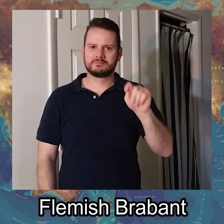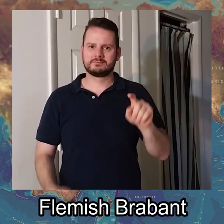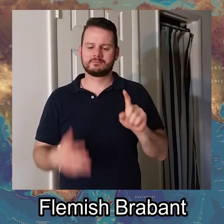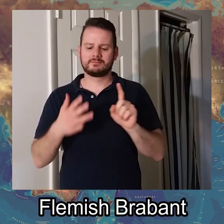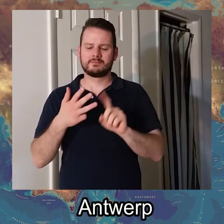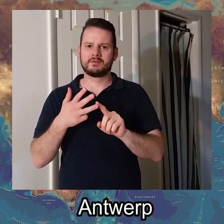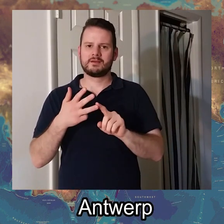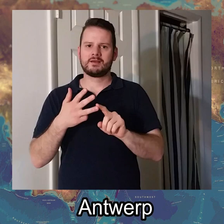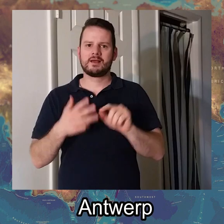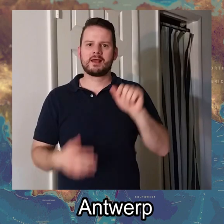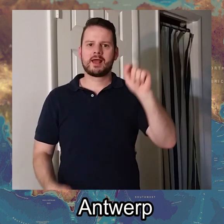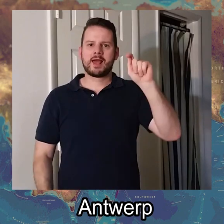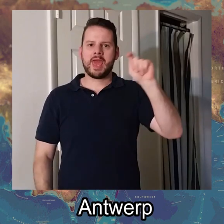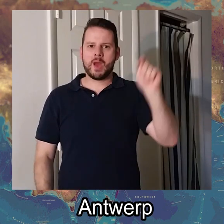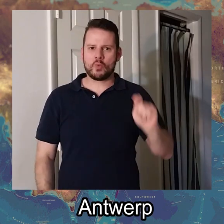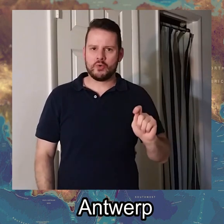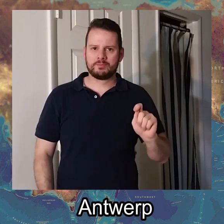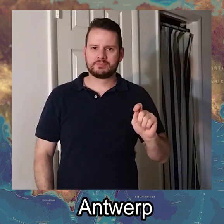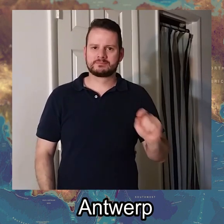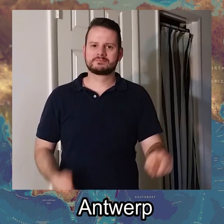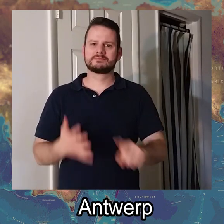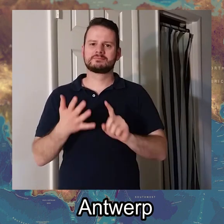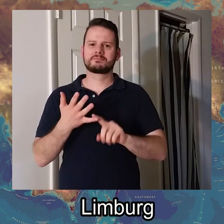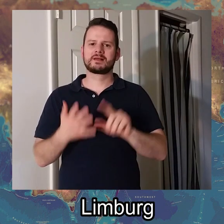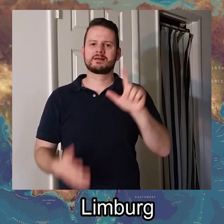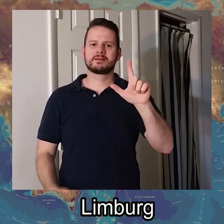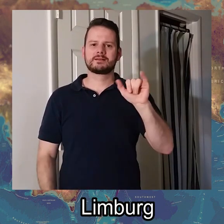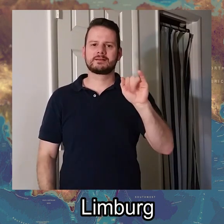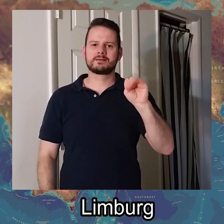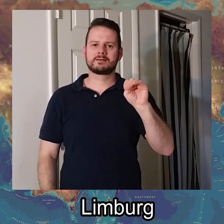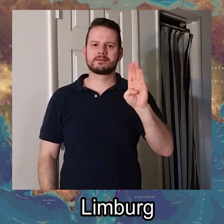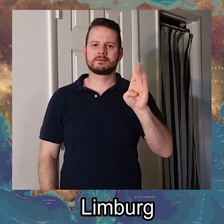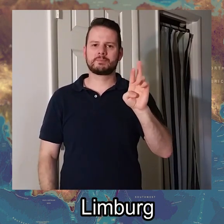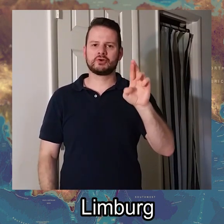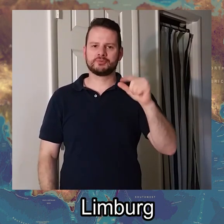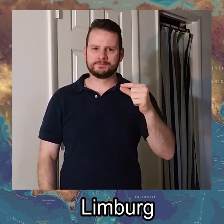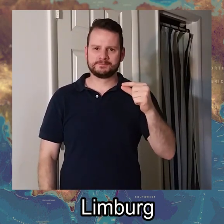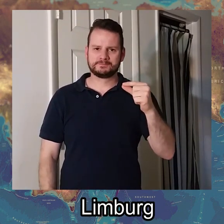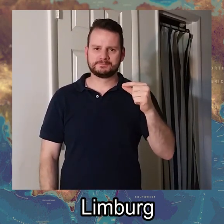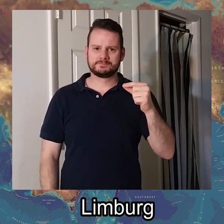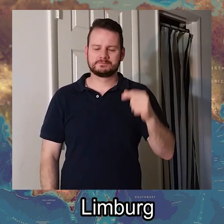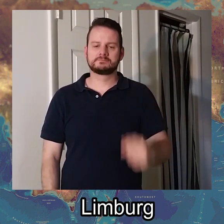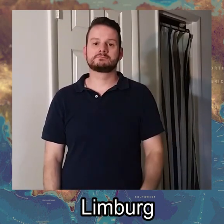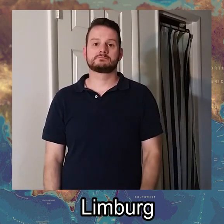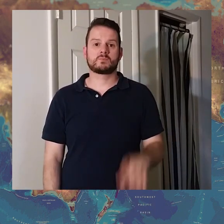Antwerp Limburg